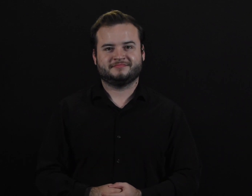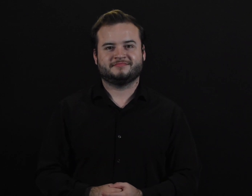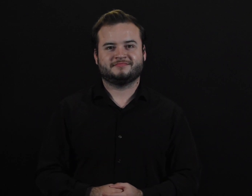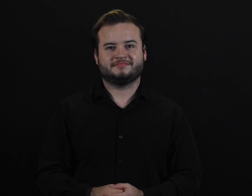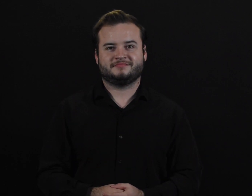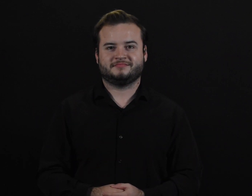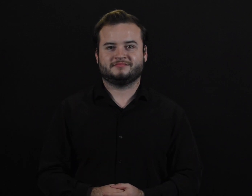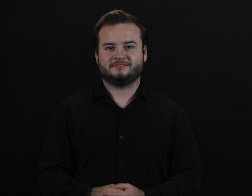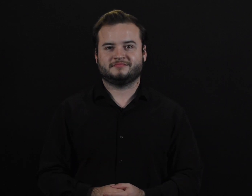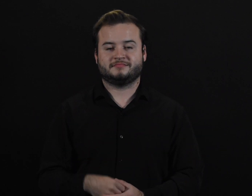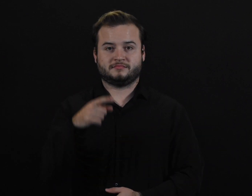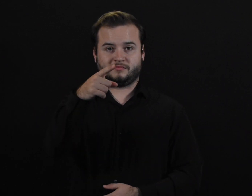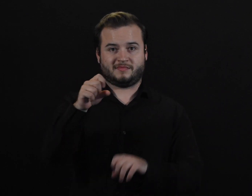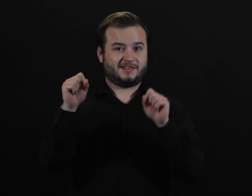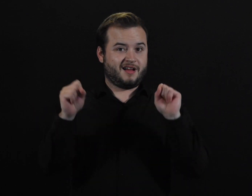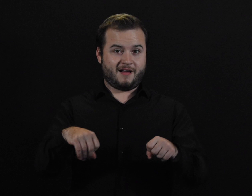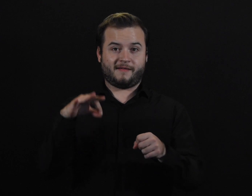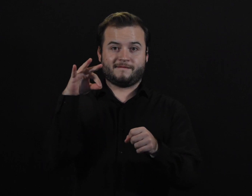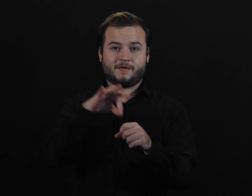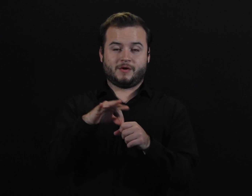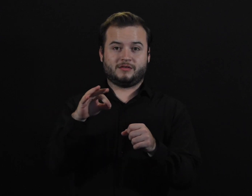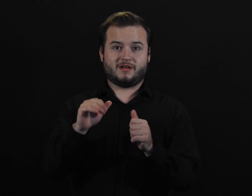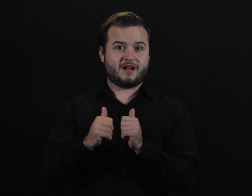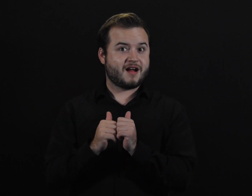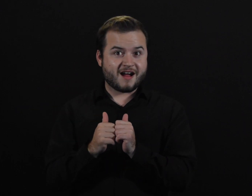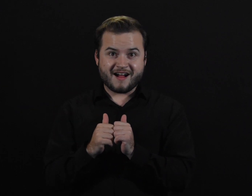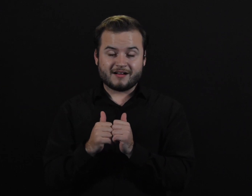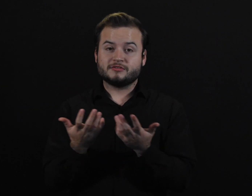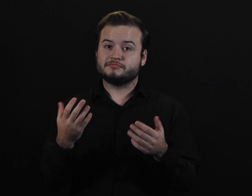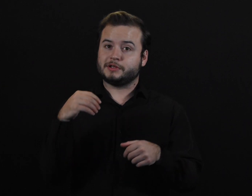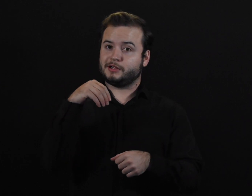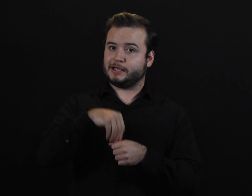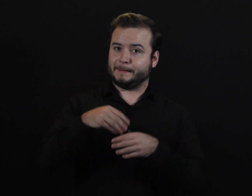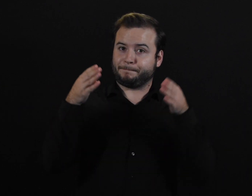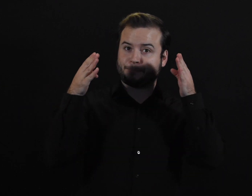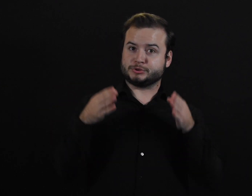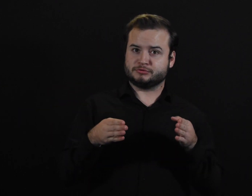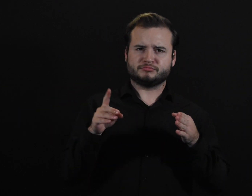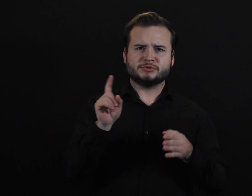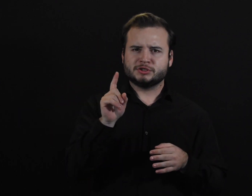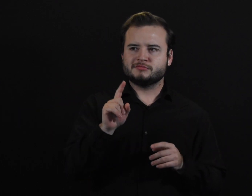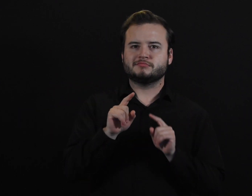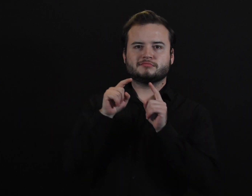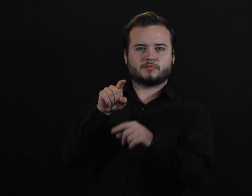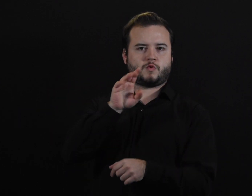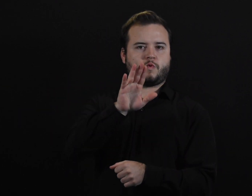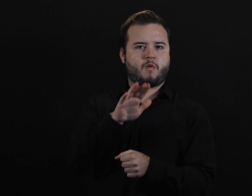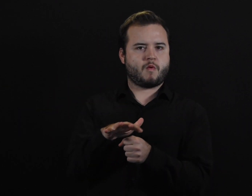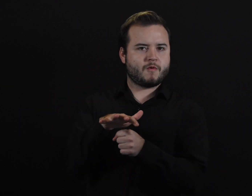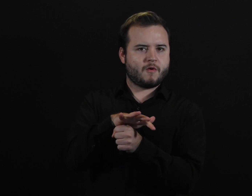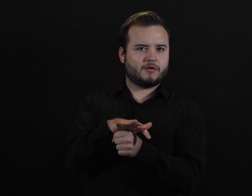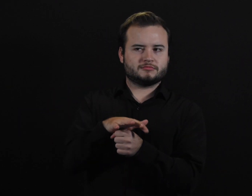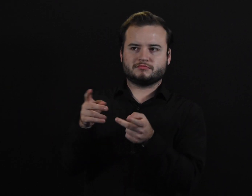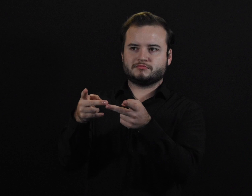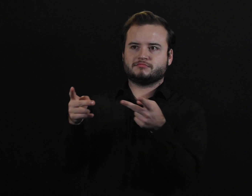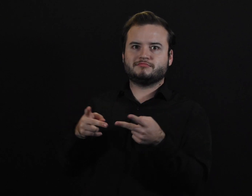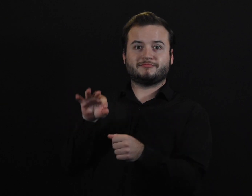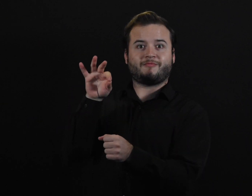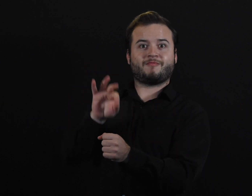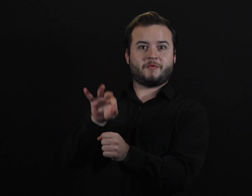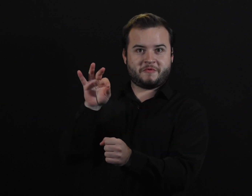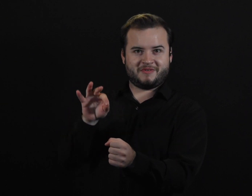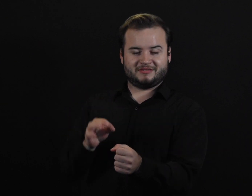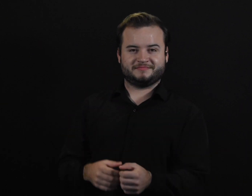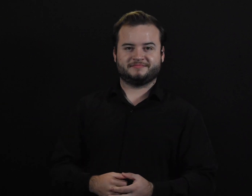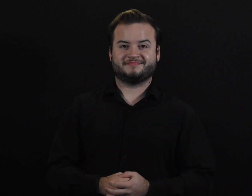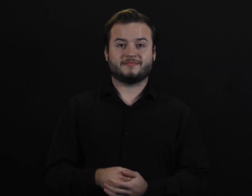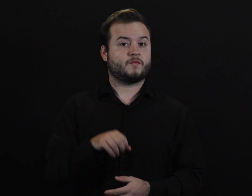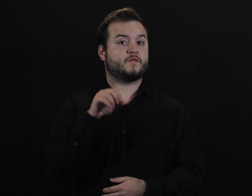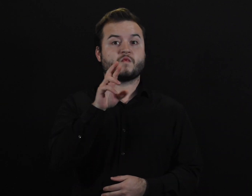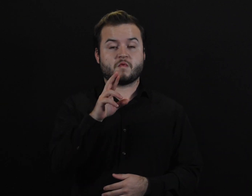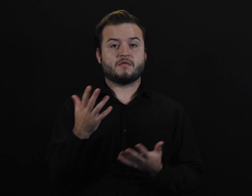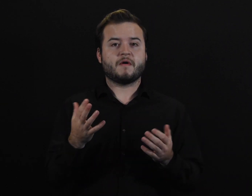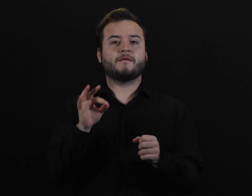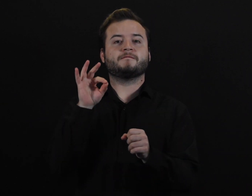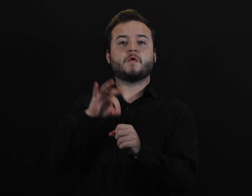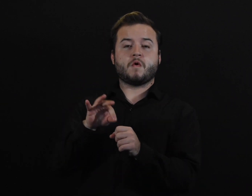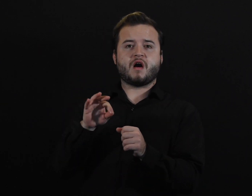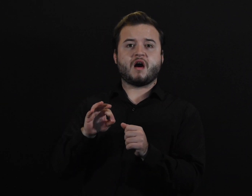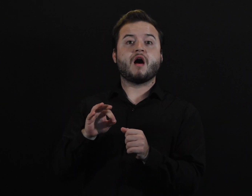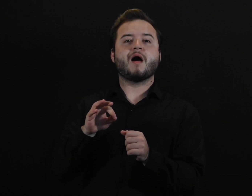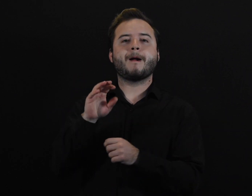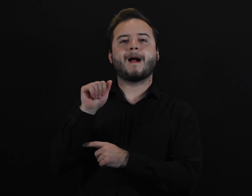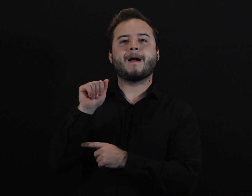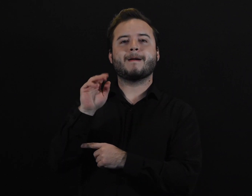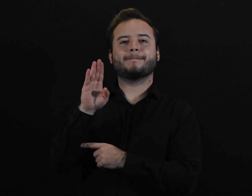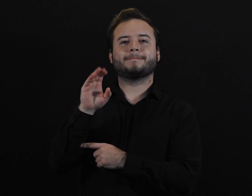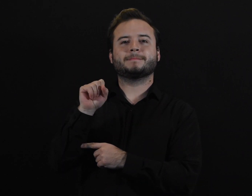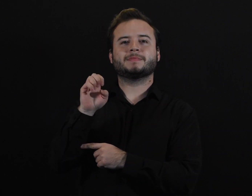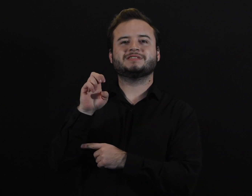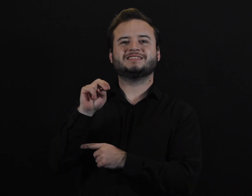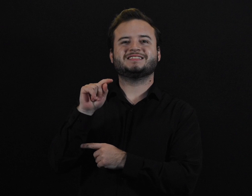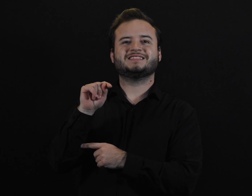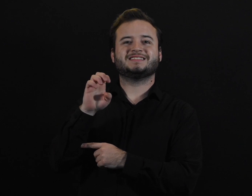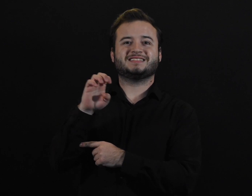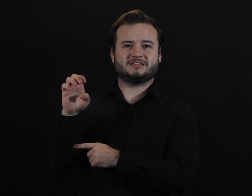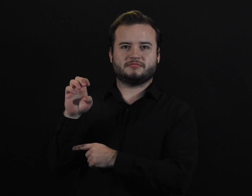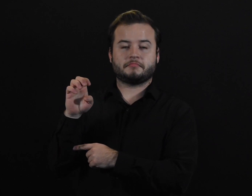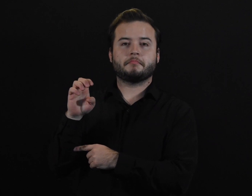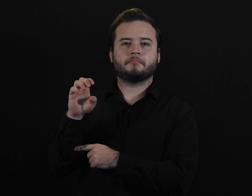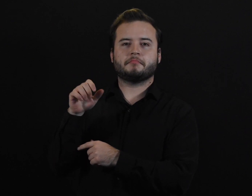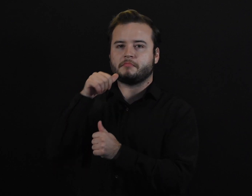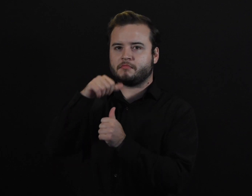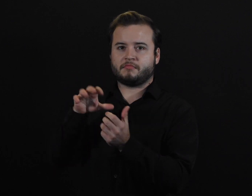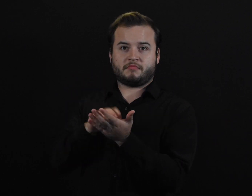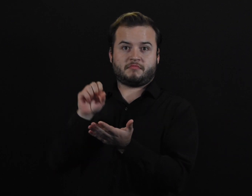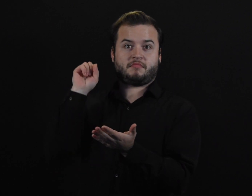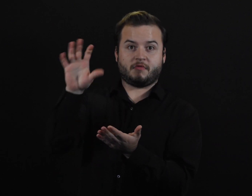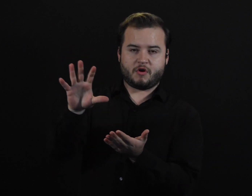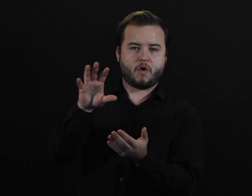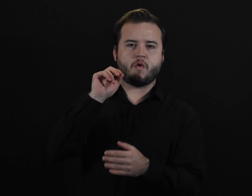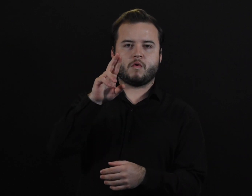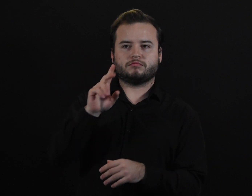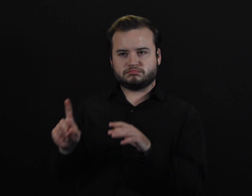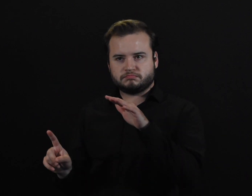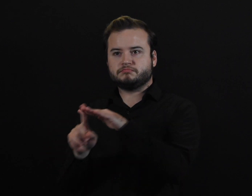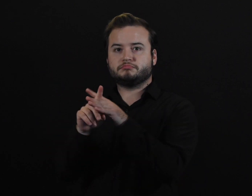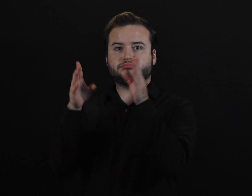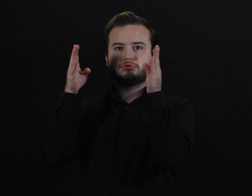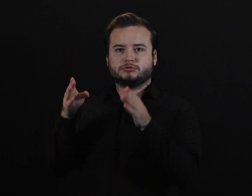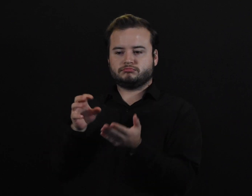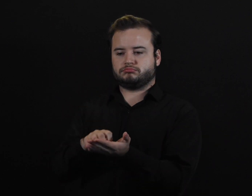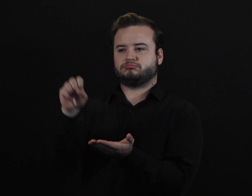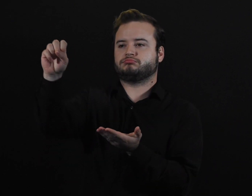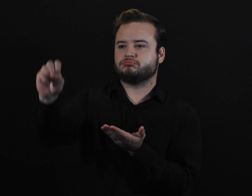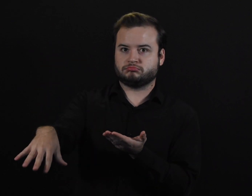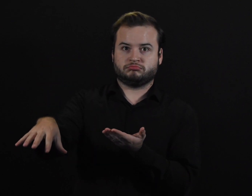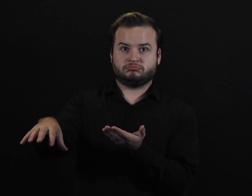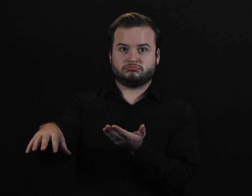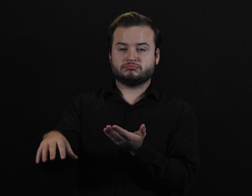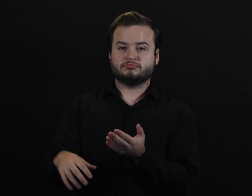You can vote in person at your local precinct, or vote by absentee ballot, by mail or in person,